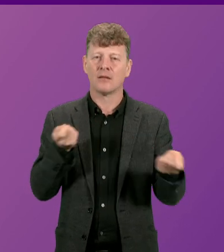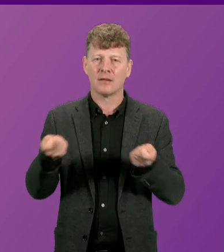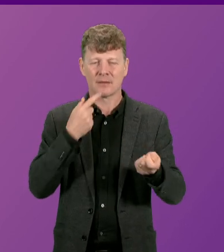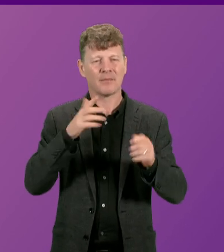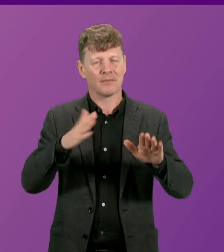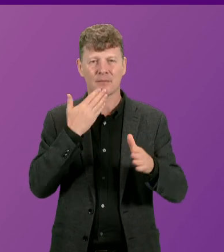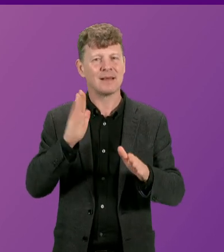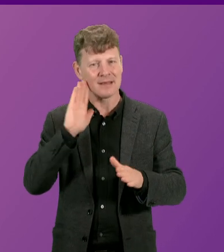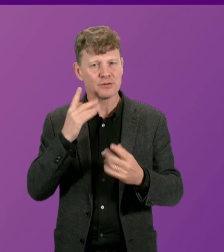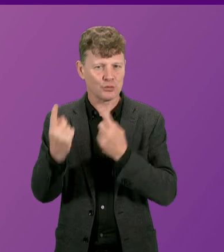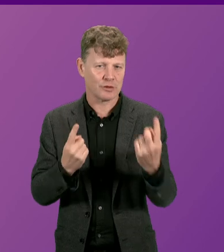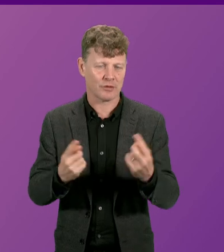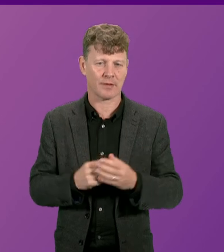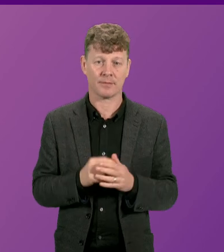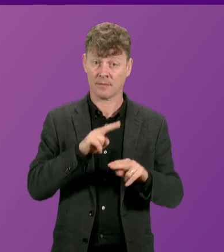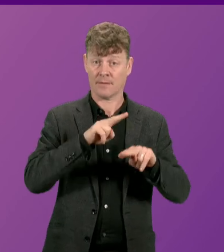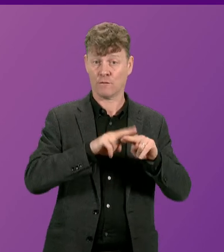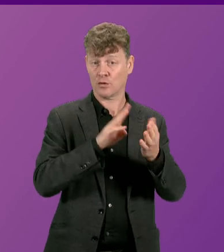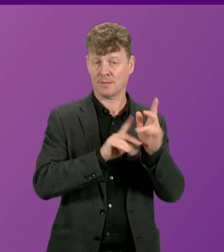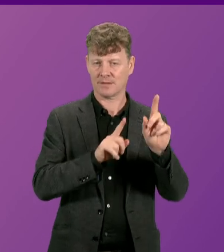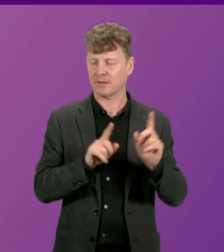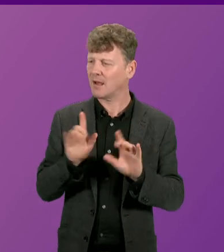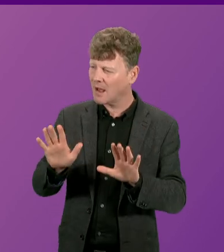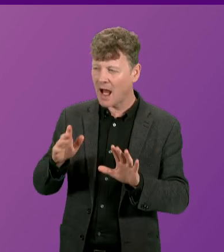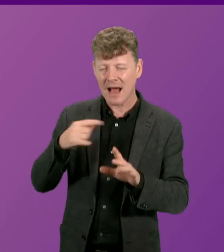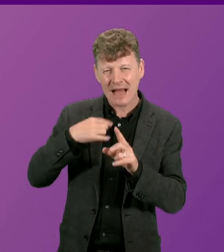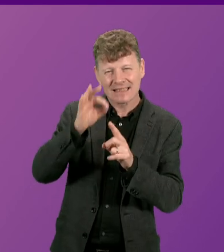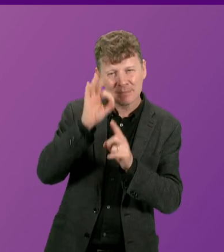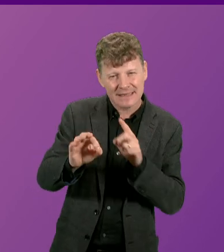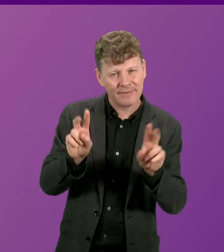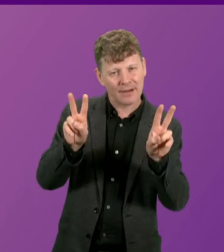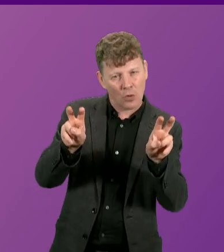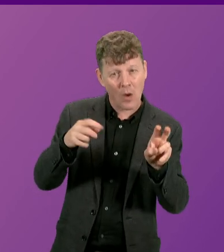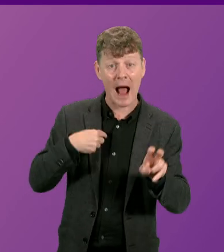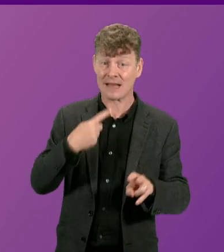The specific remark that I made was that a commitment by the Prime Minister to undertake